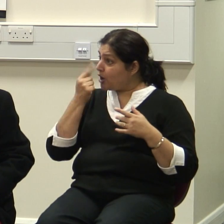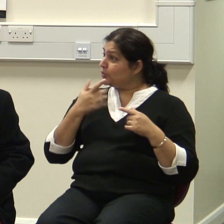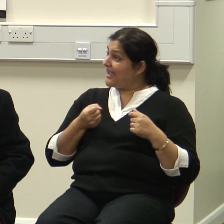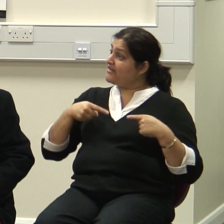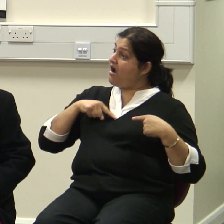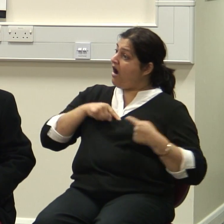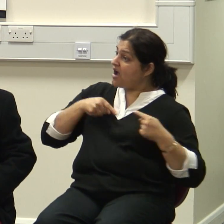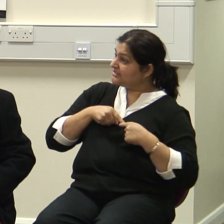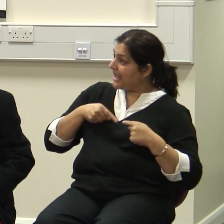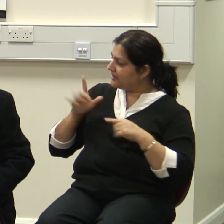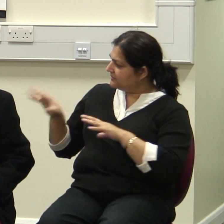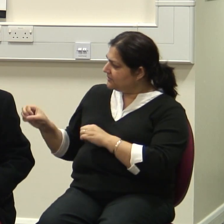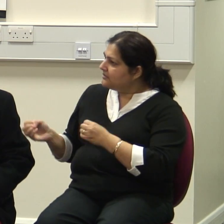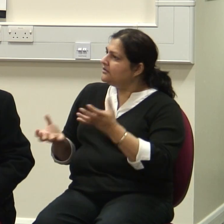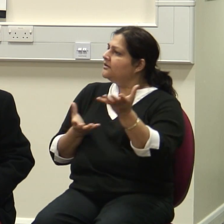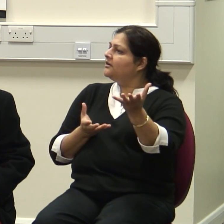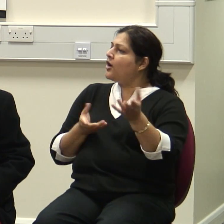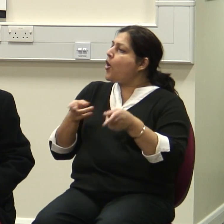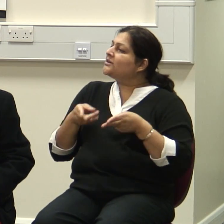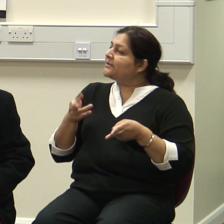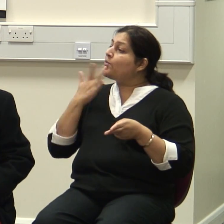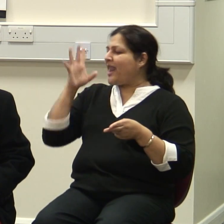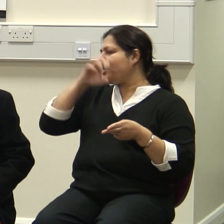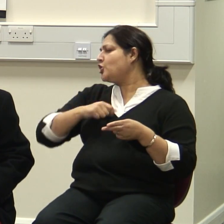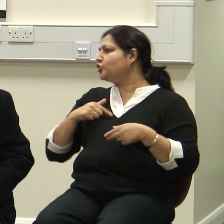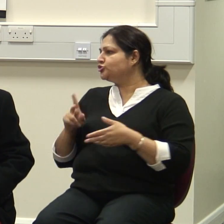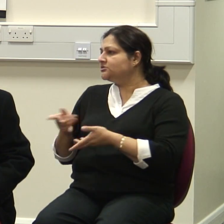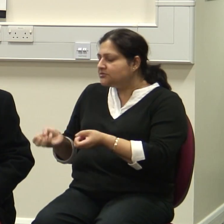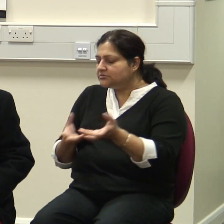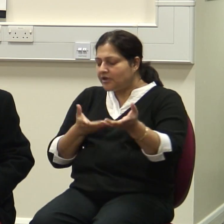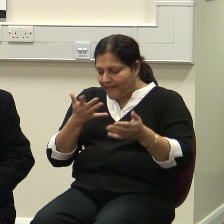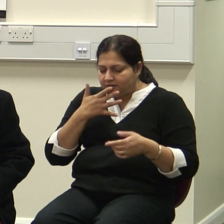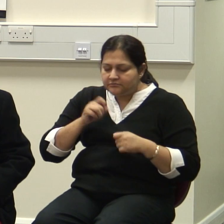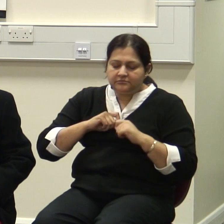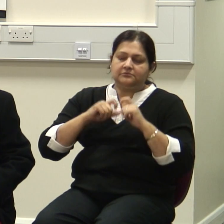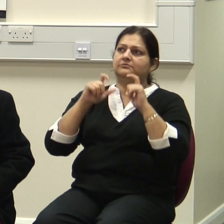me to Bellevue Hospital while I'm unconscious and then I come to – I can sign a piece